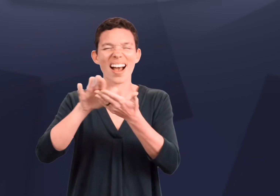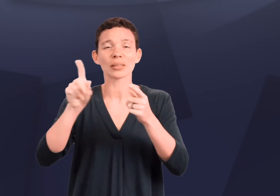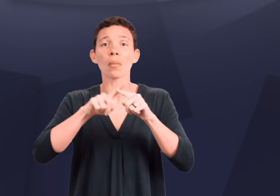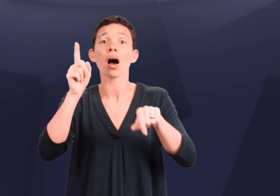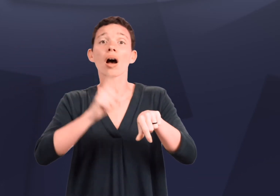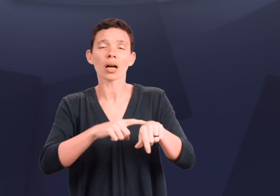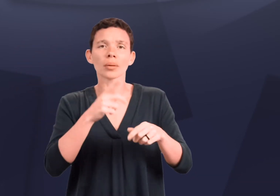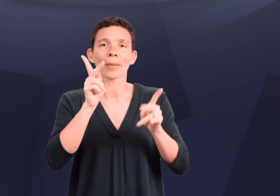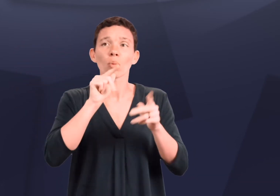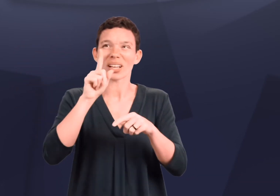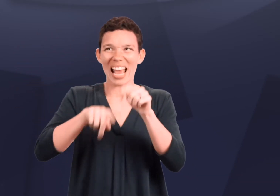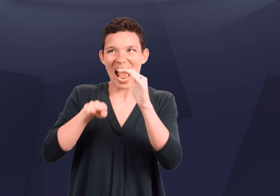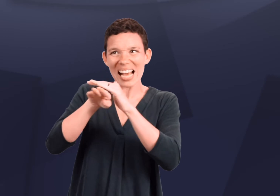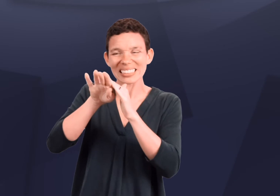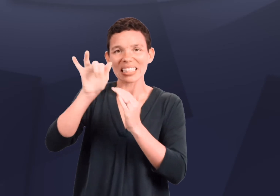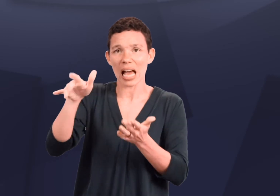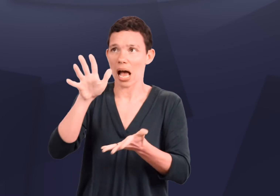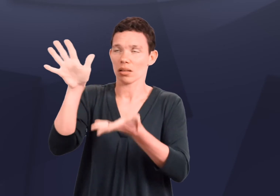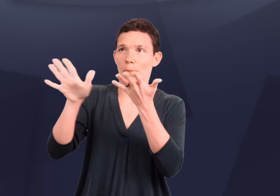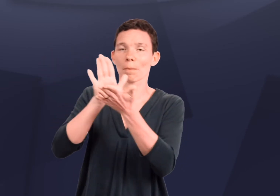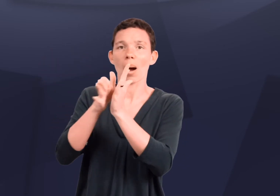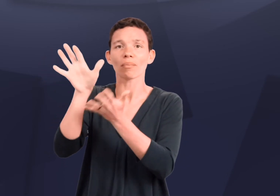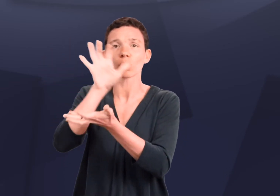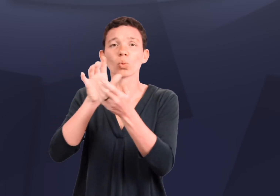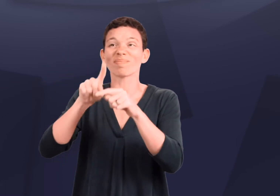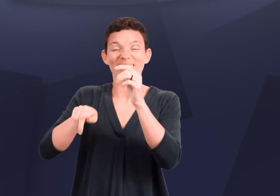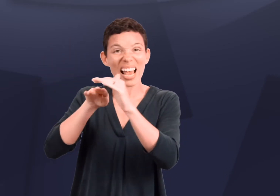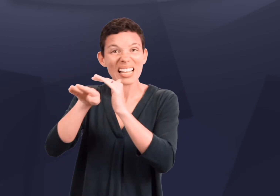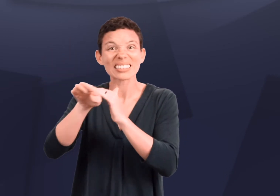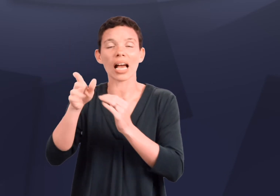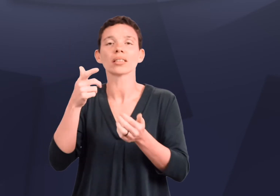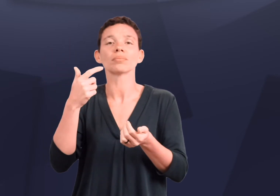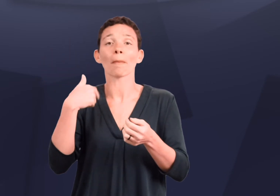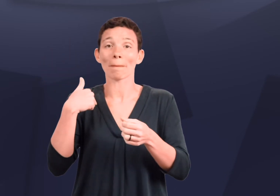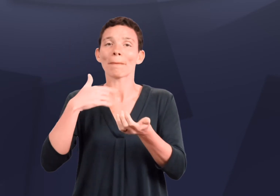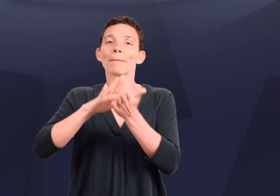It looks nice, but this can be oppressive towards people who are not able to access the information.